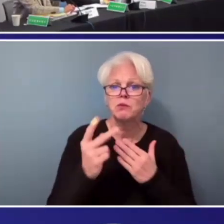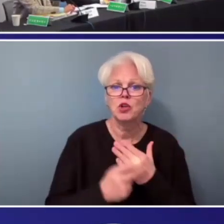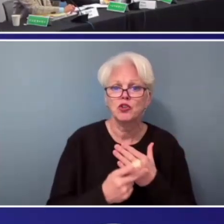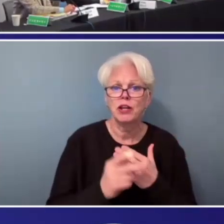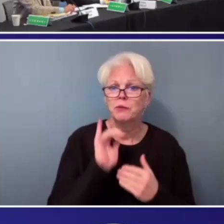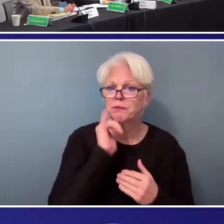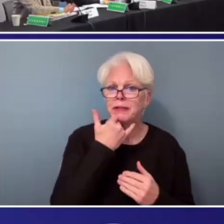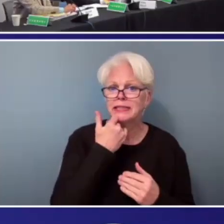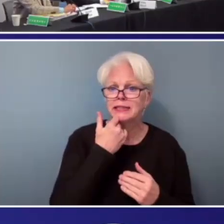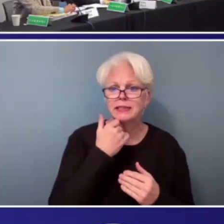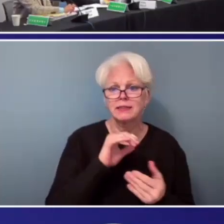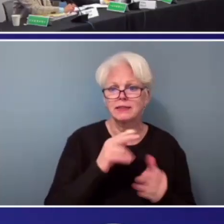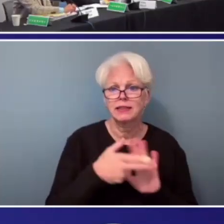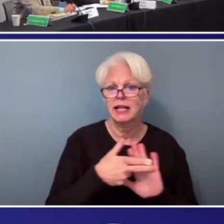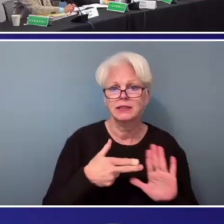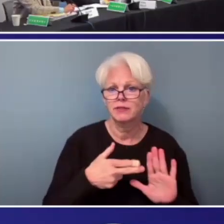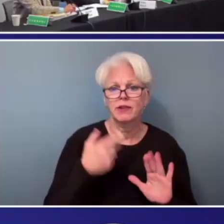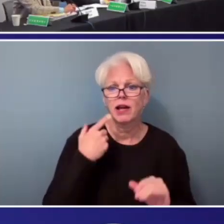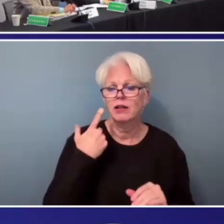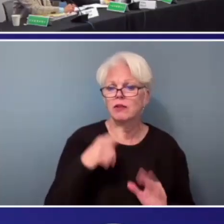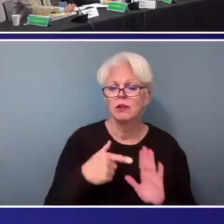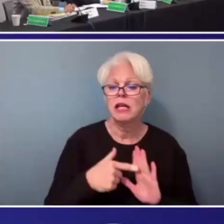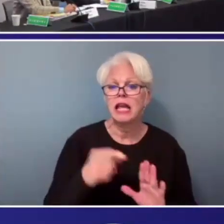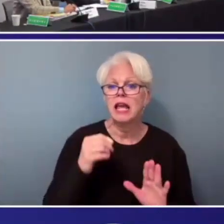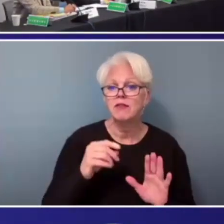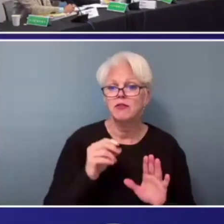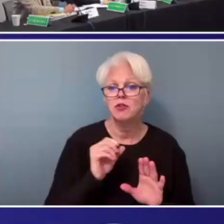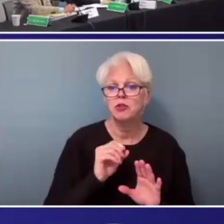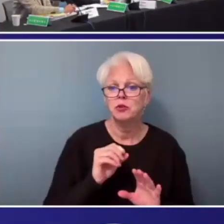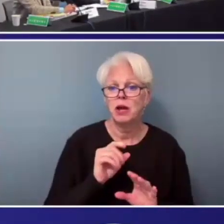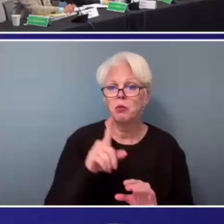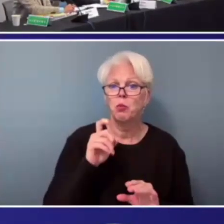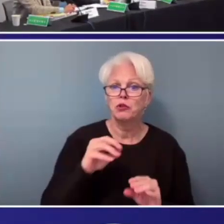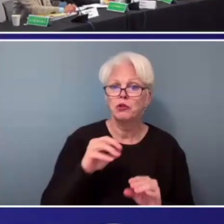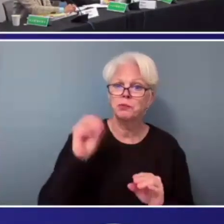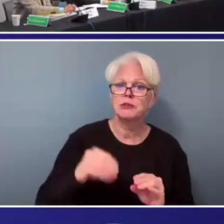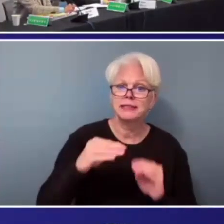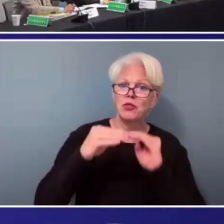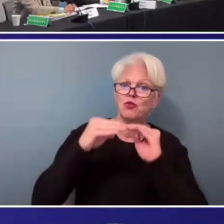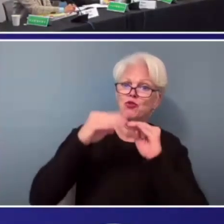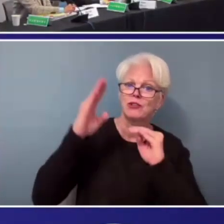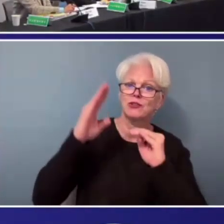So I think if you -- for example, you created 100% threshold, that's not allowing for,